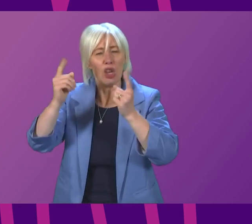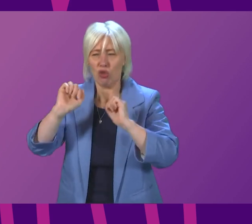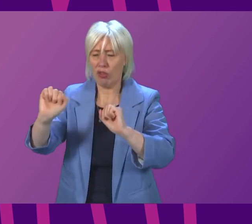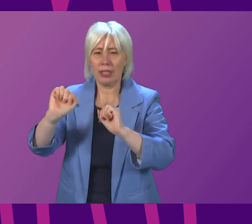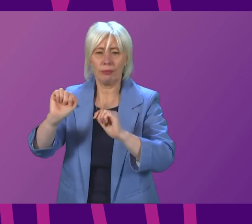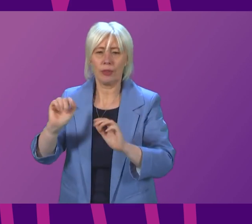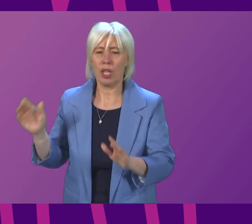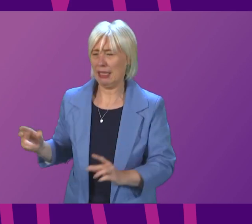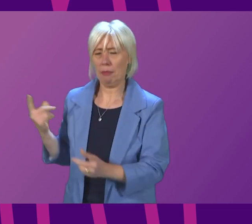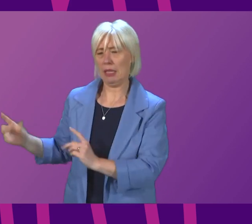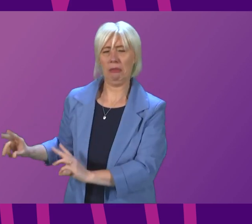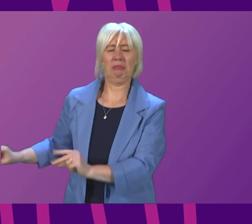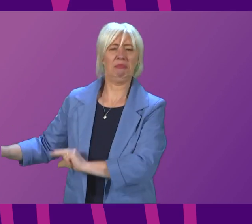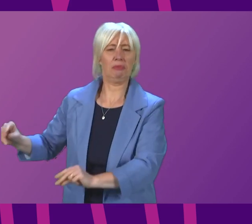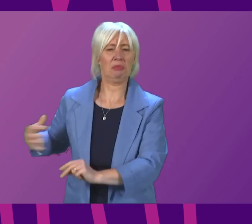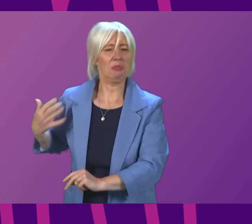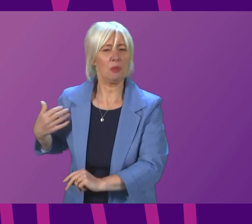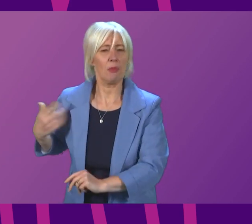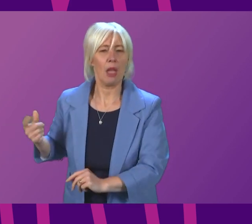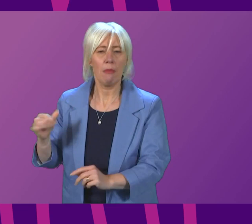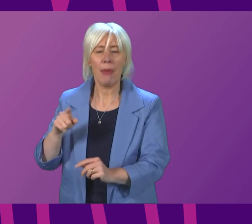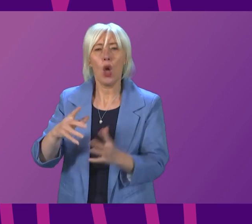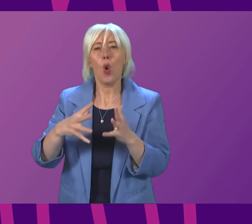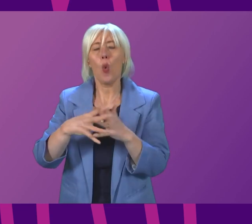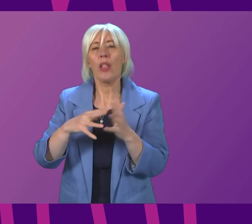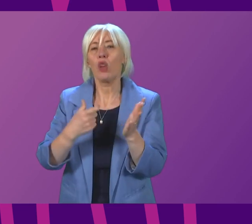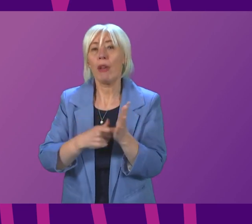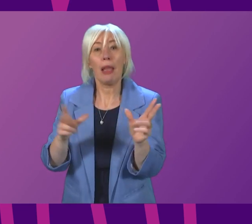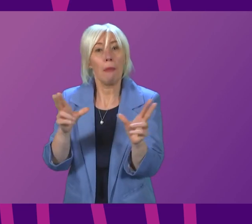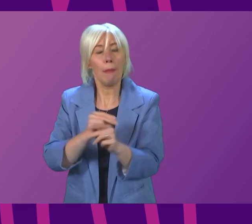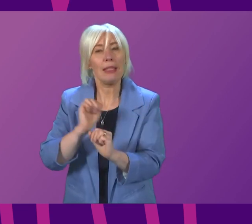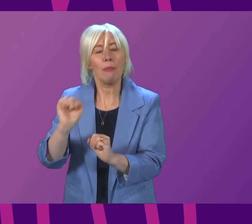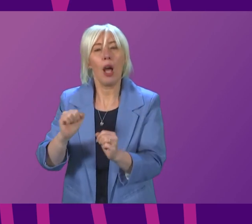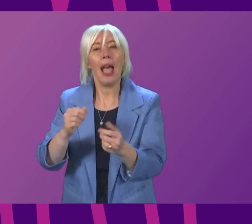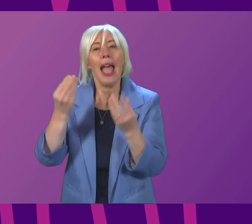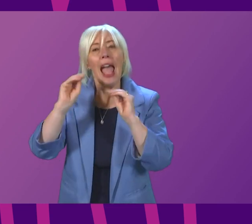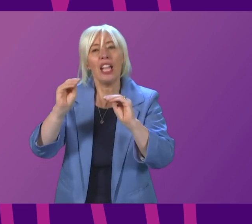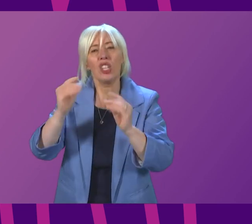I am sorry if Willie Rennie missed it, but the education secretary set out in a statement